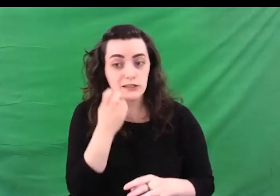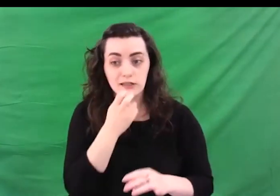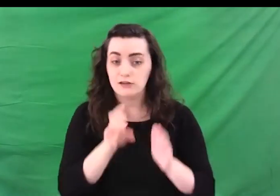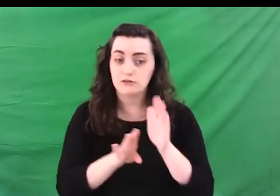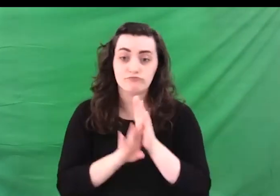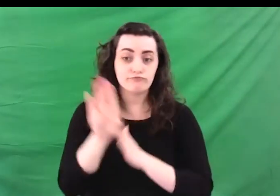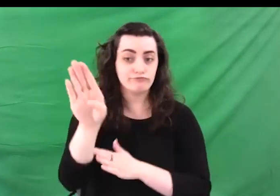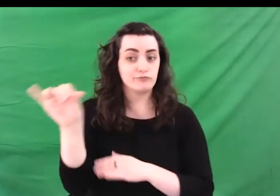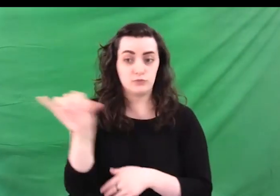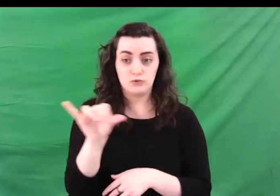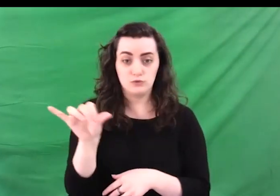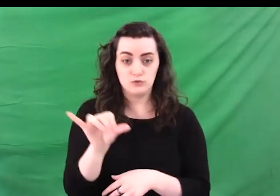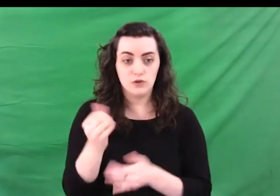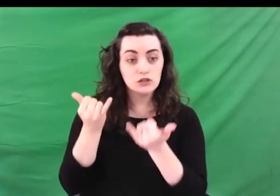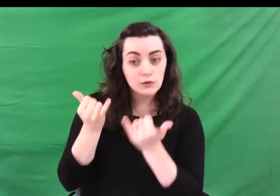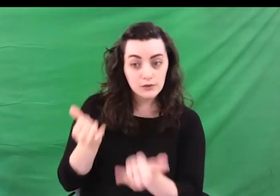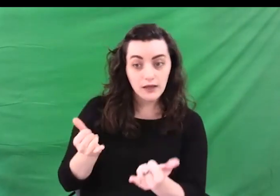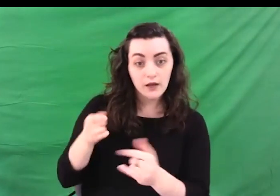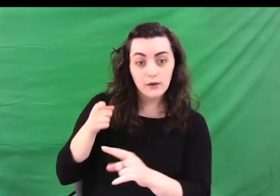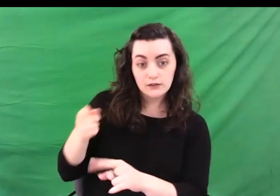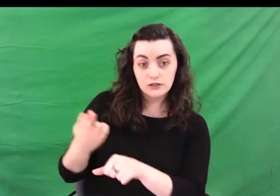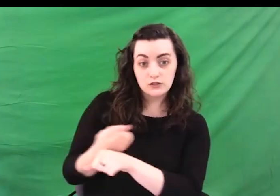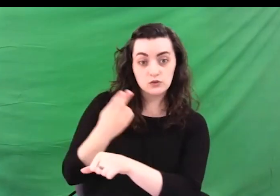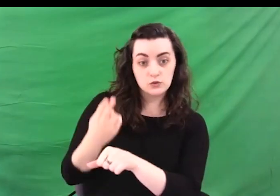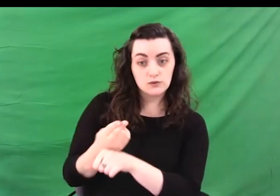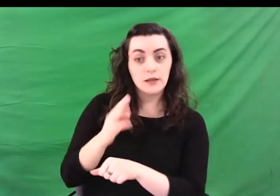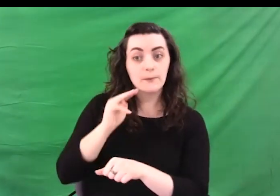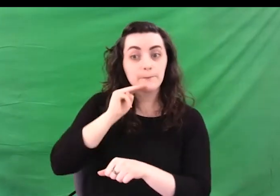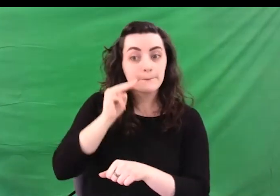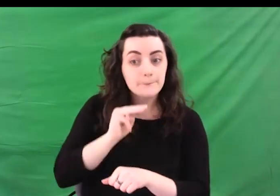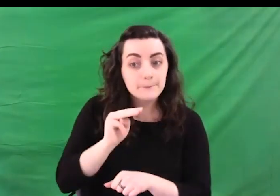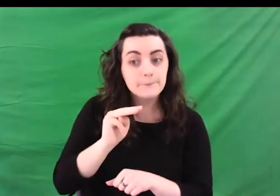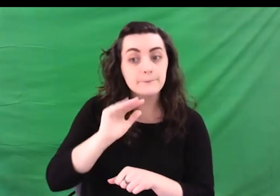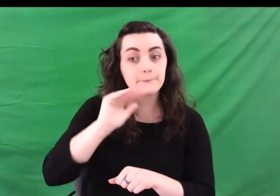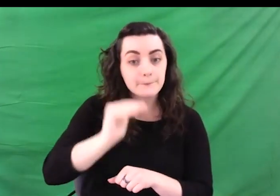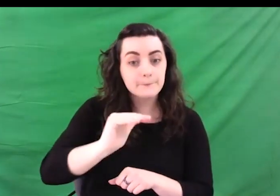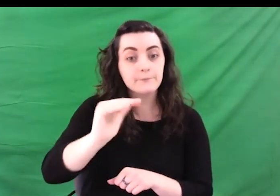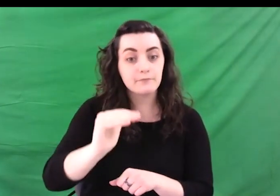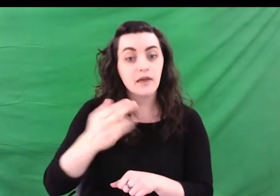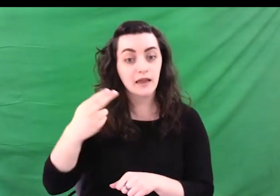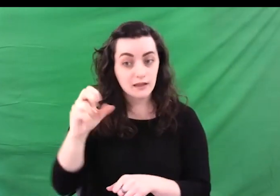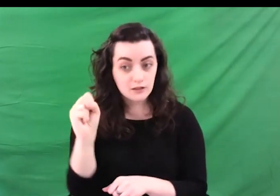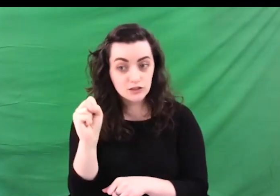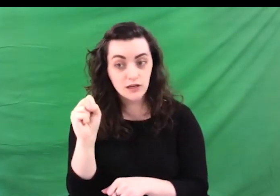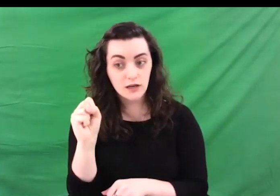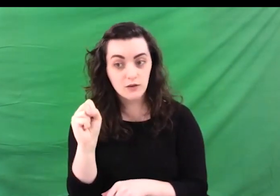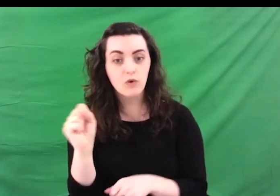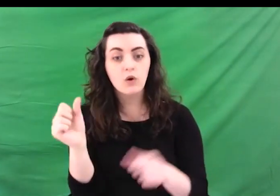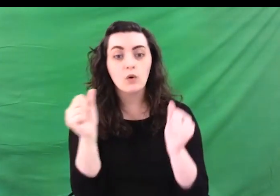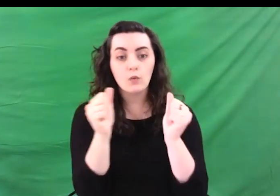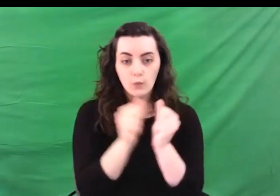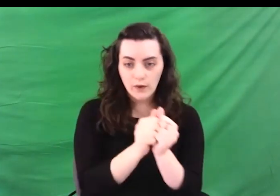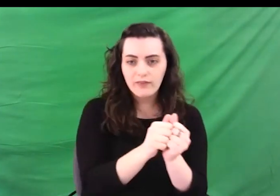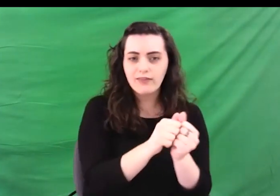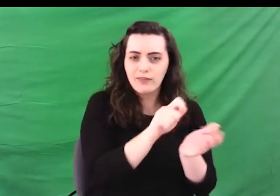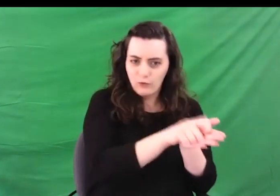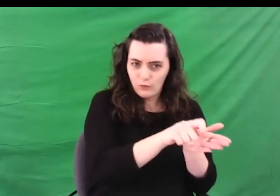So now Riley is using that same "mm" hand shape but in conjunction with that written word "mm"--